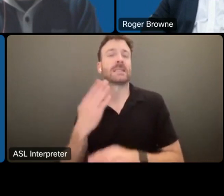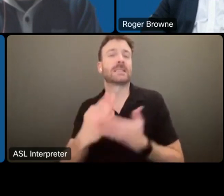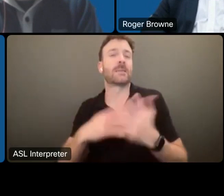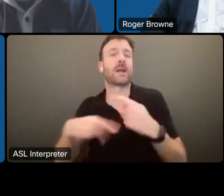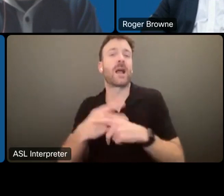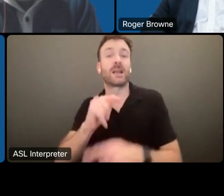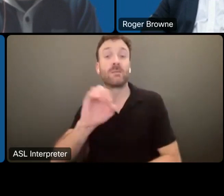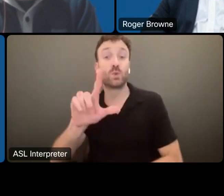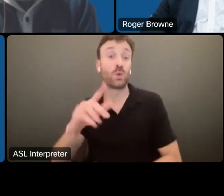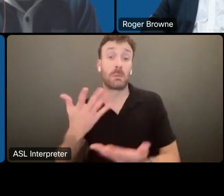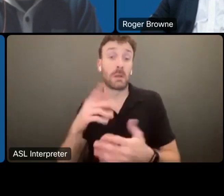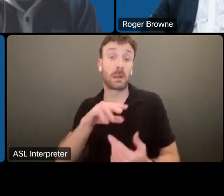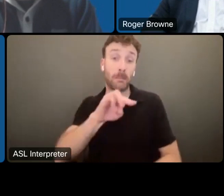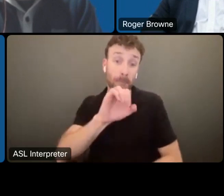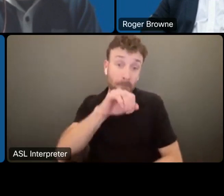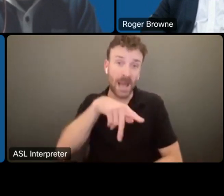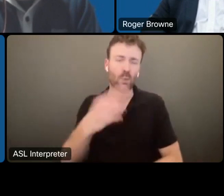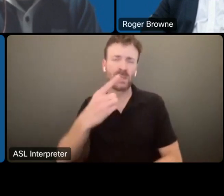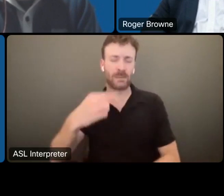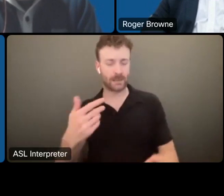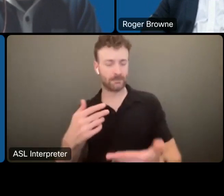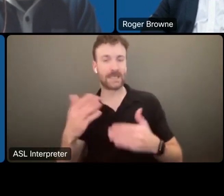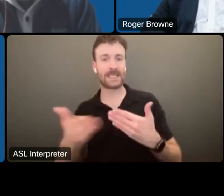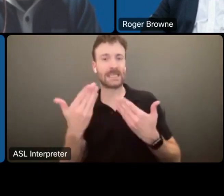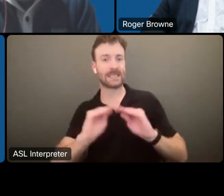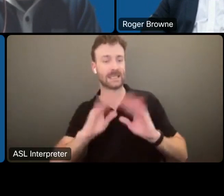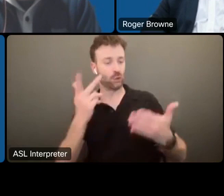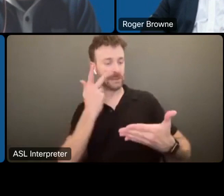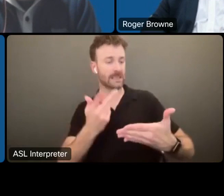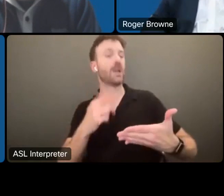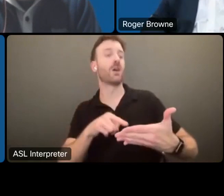map-based, it would be easy to see, and it could be specifically looked at in terms of